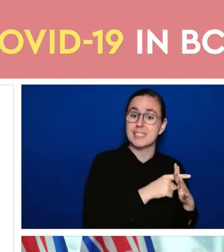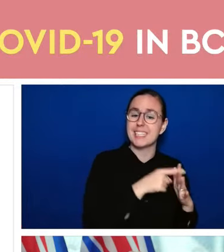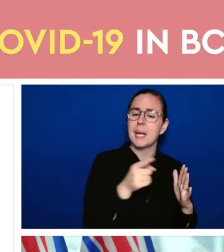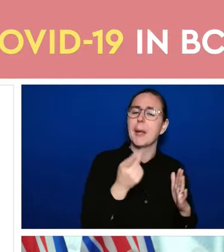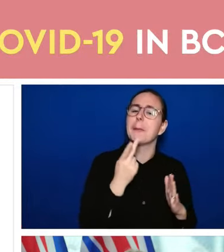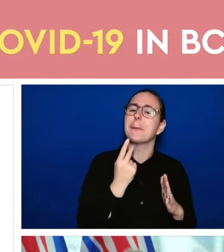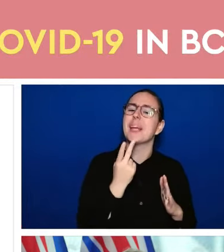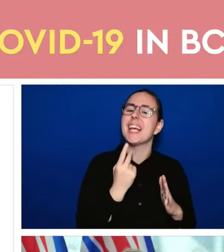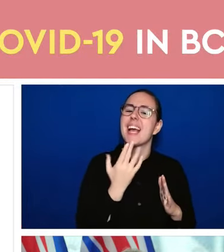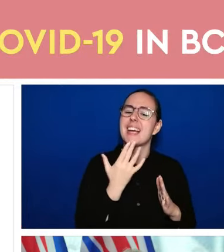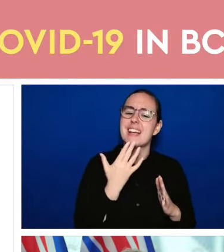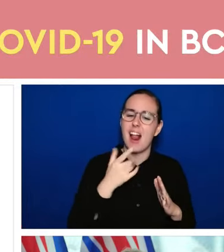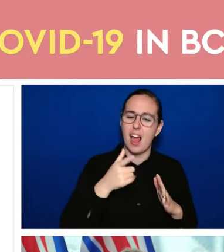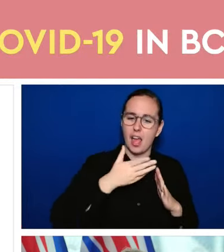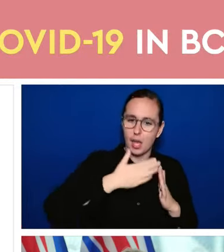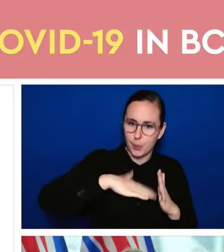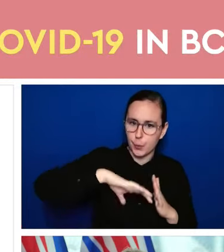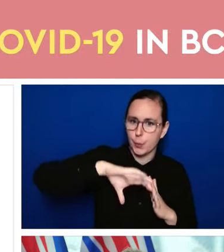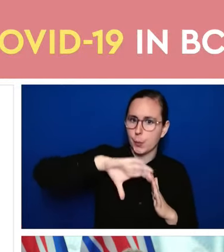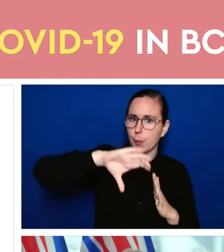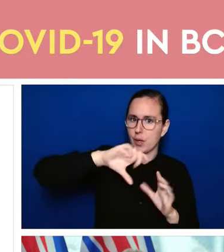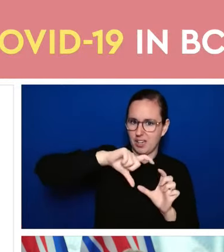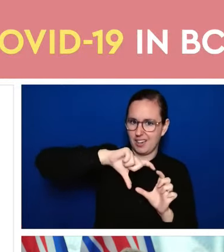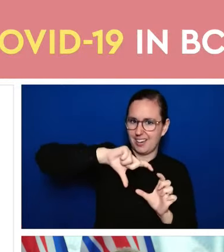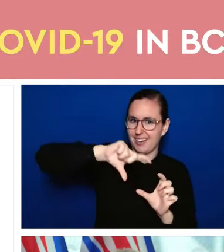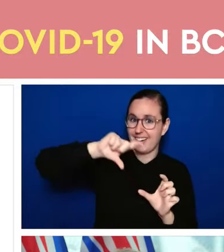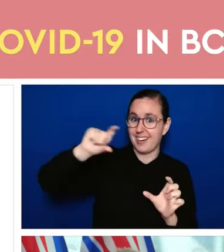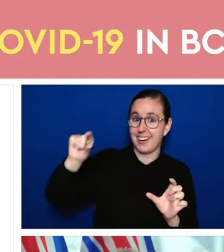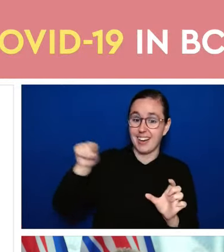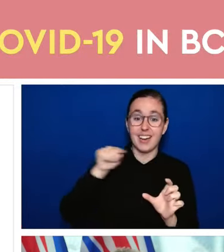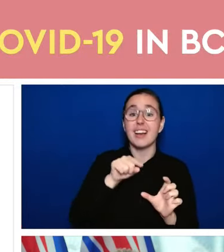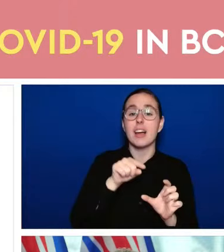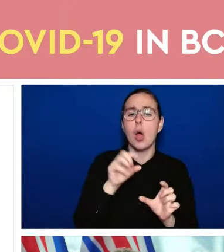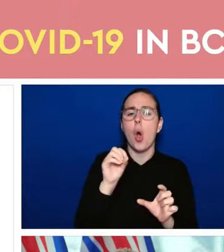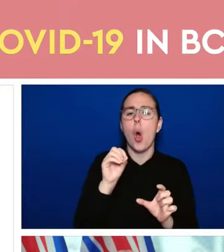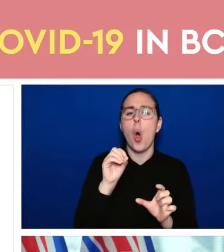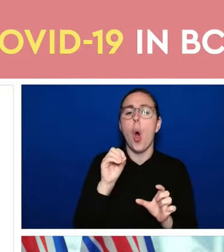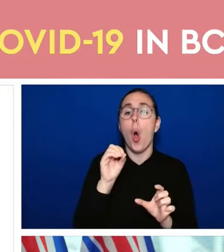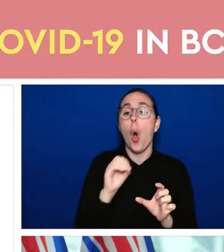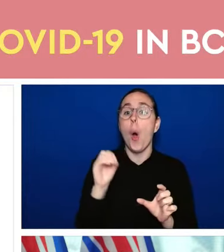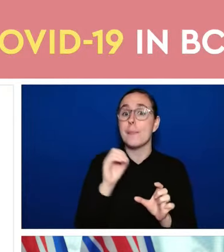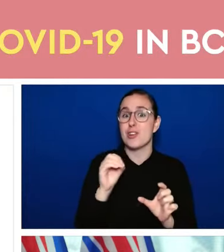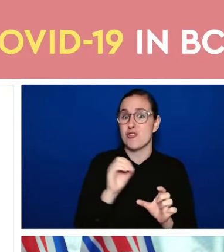that almost crime has really dominated and it's changed a